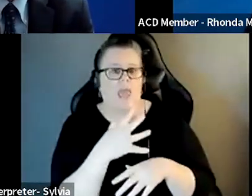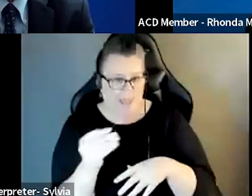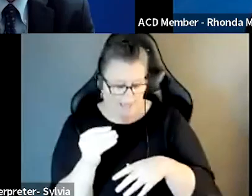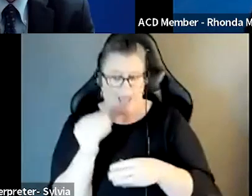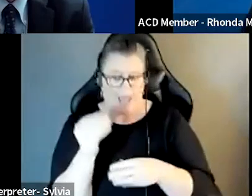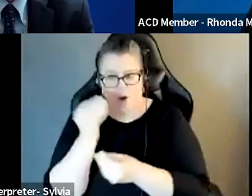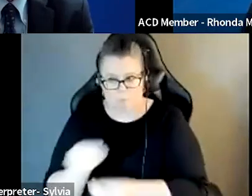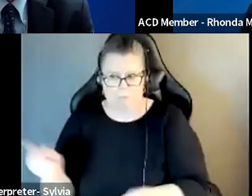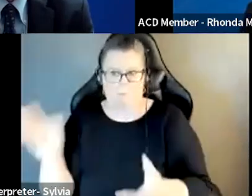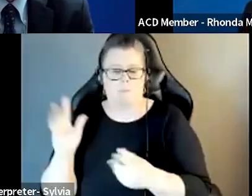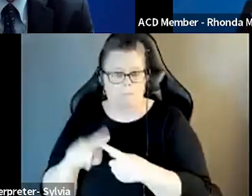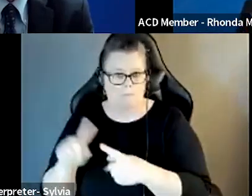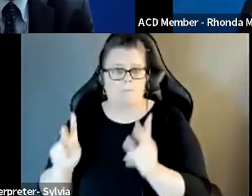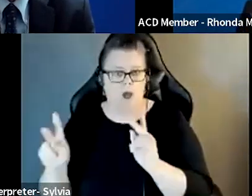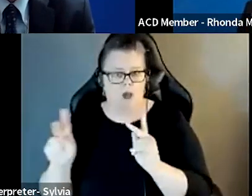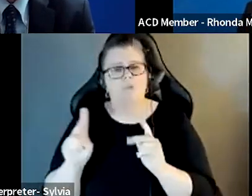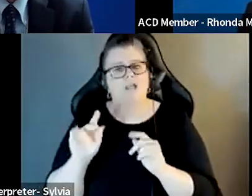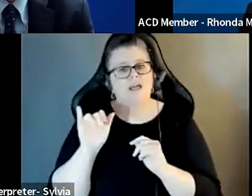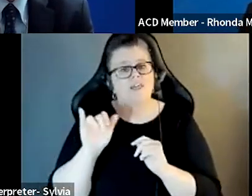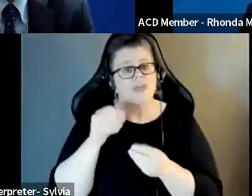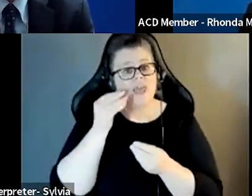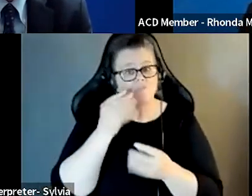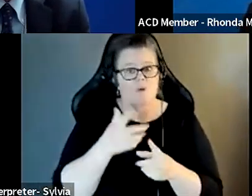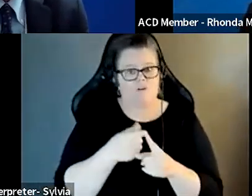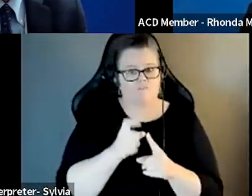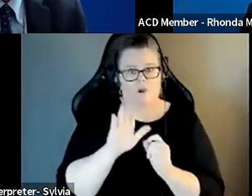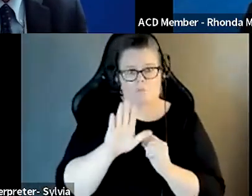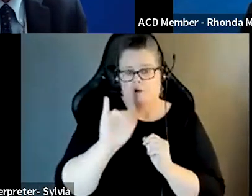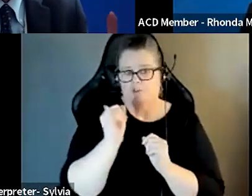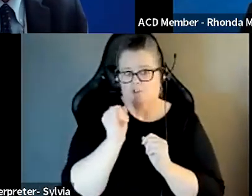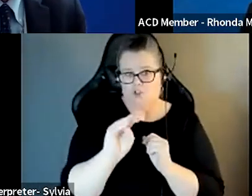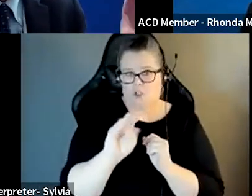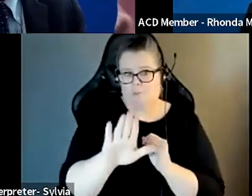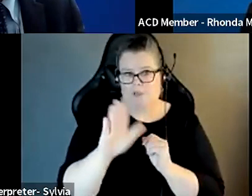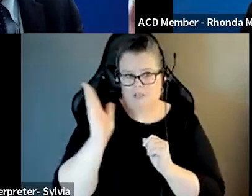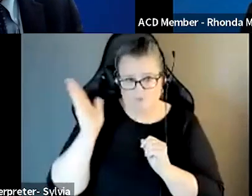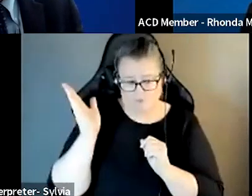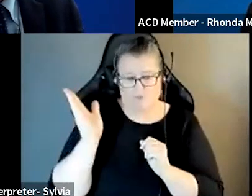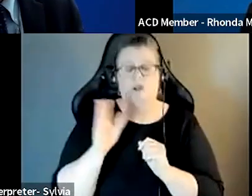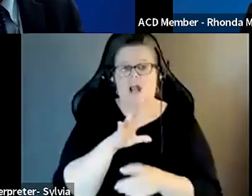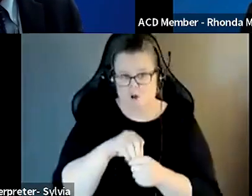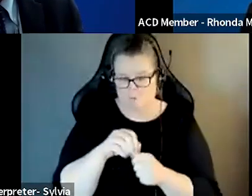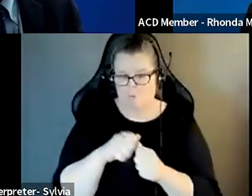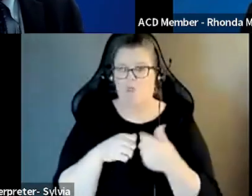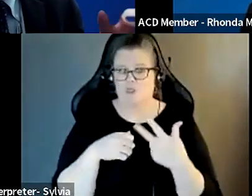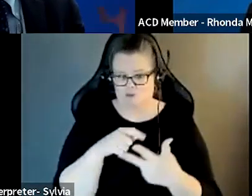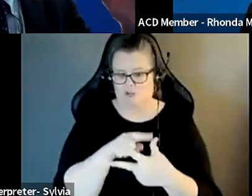that was in Jim's presentation. And that includes those three questions that I was just mentioning.